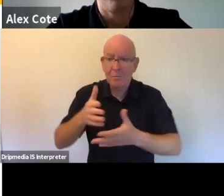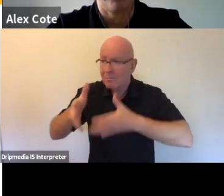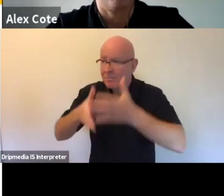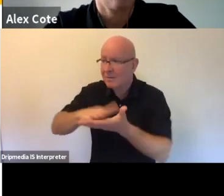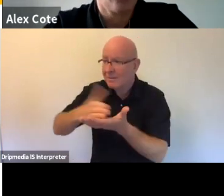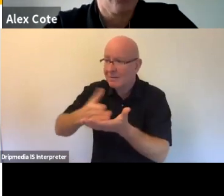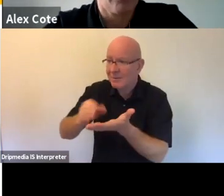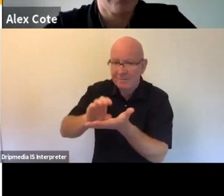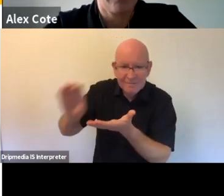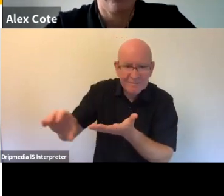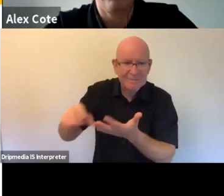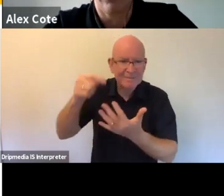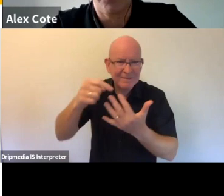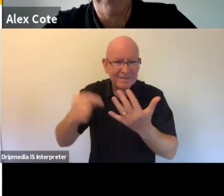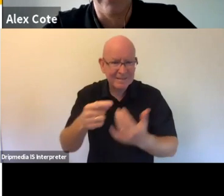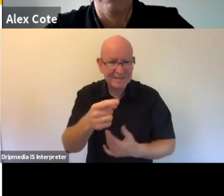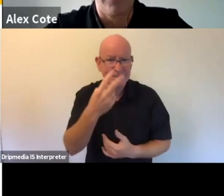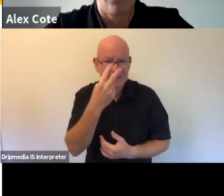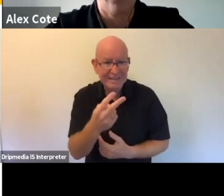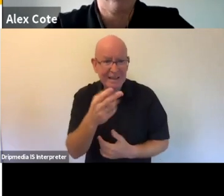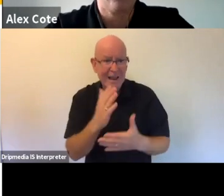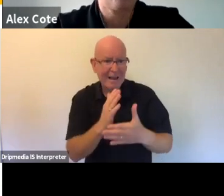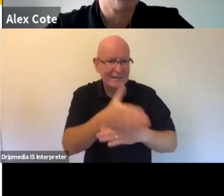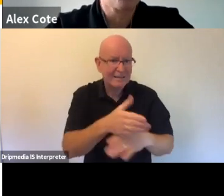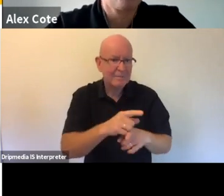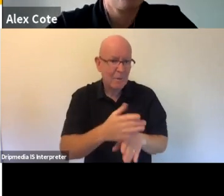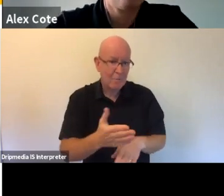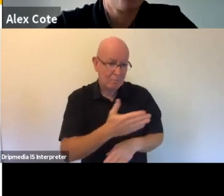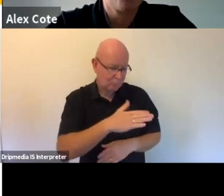And it’s of course, reflected in the level of spending. [unintelligible] countries on average,